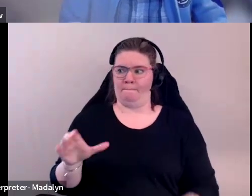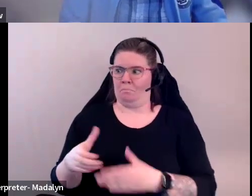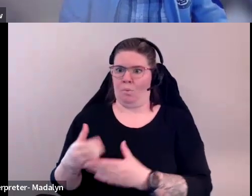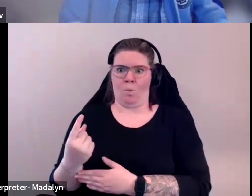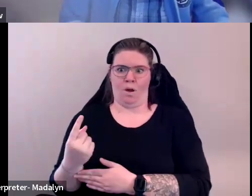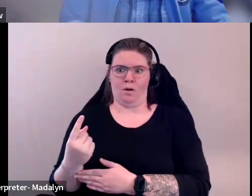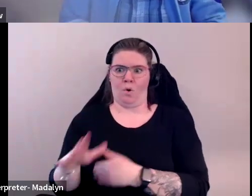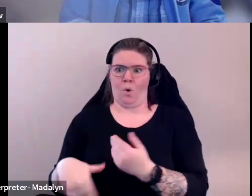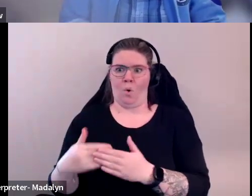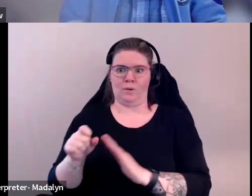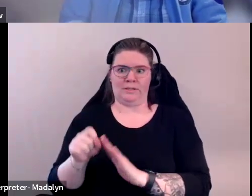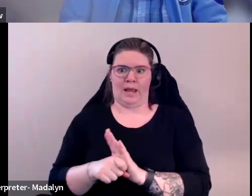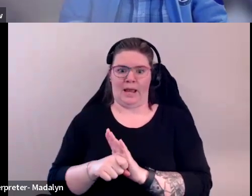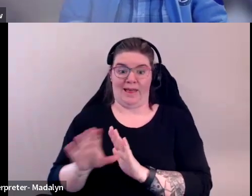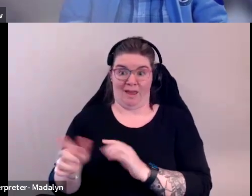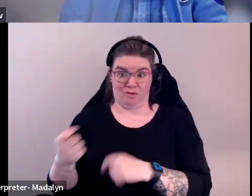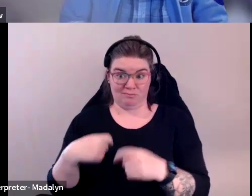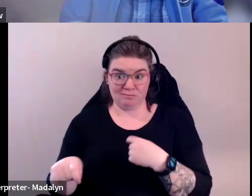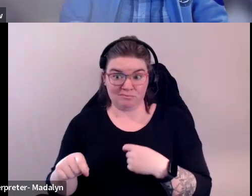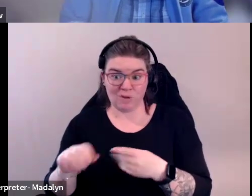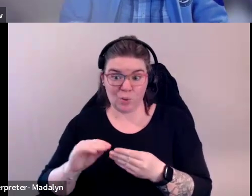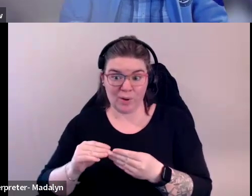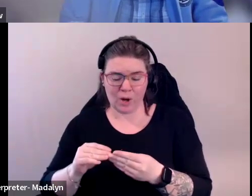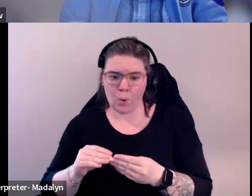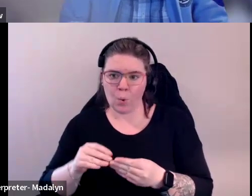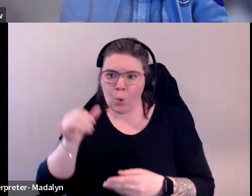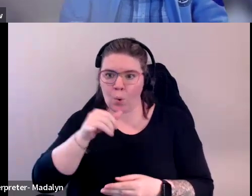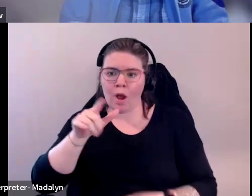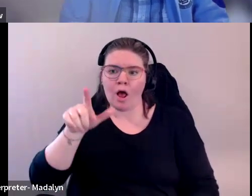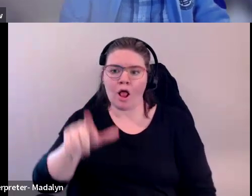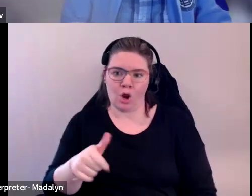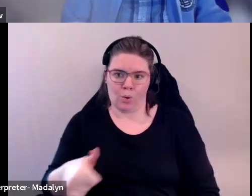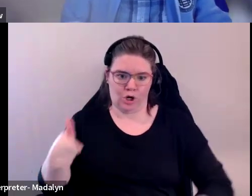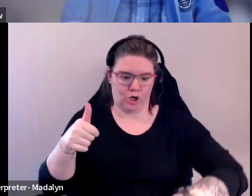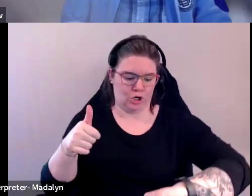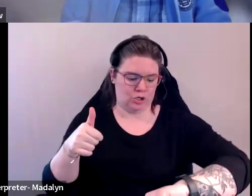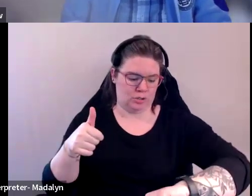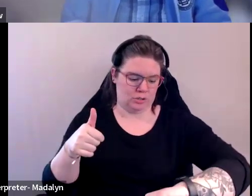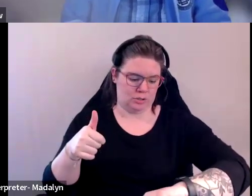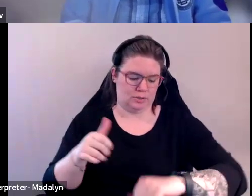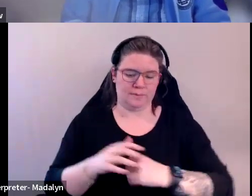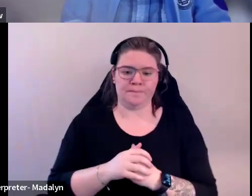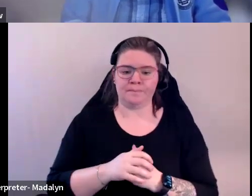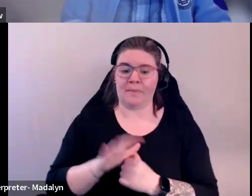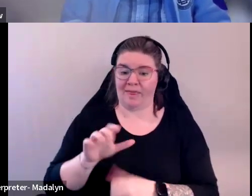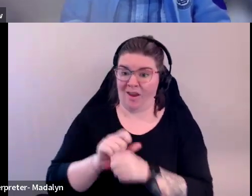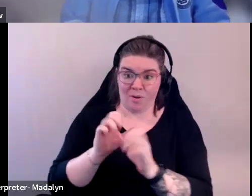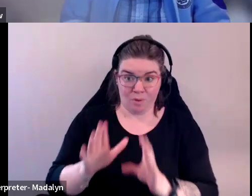Don Posh: and their turn turnover rate is much lower. Don Posh: and their employees are happier.